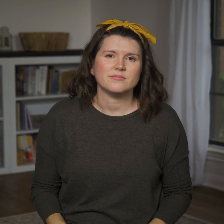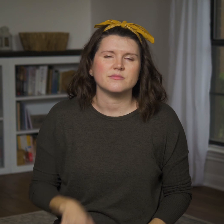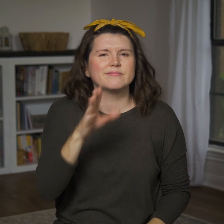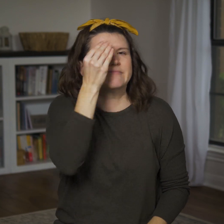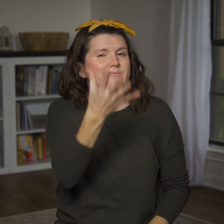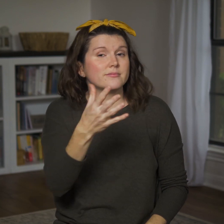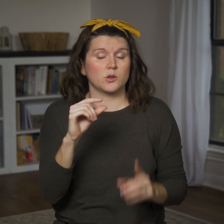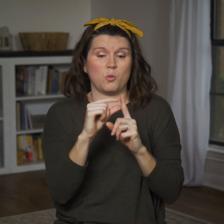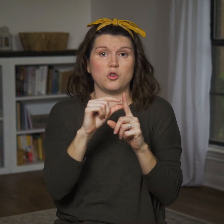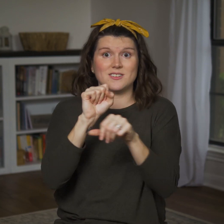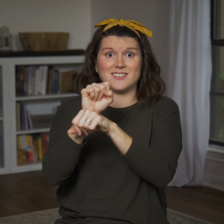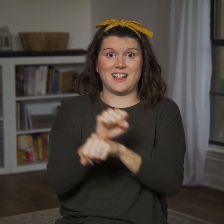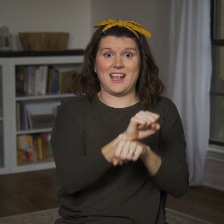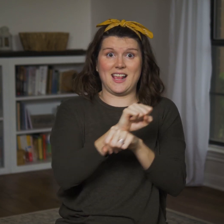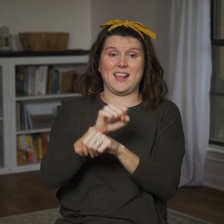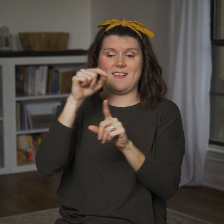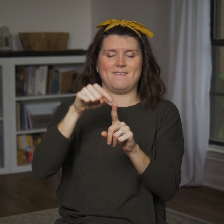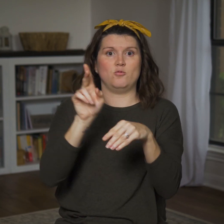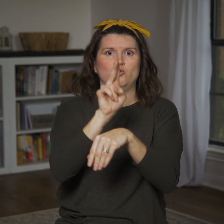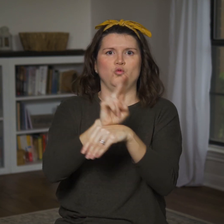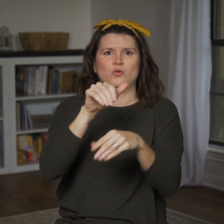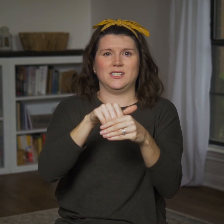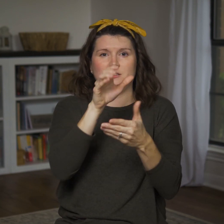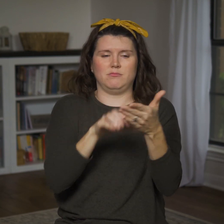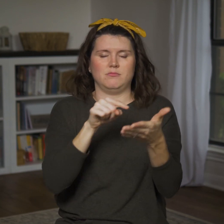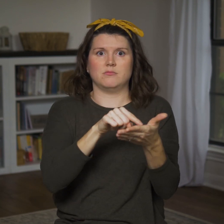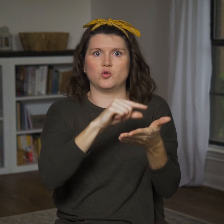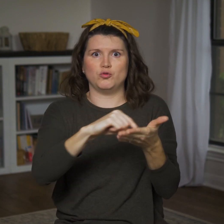Even though the word slave is used in Scripture,